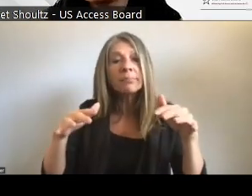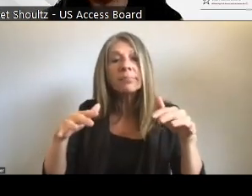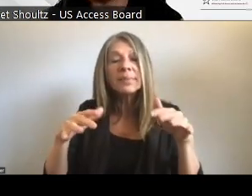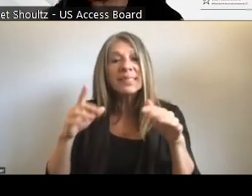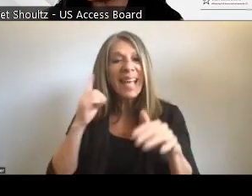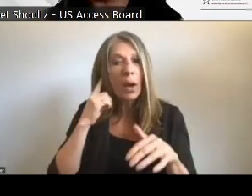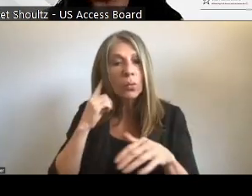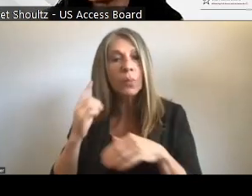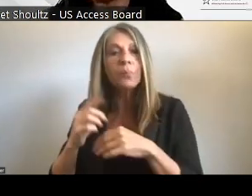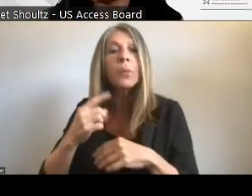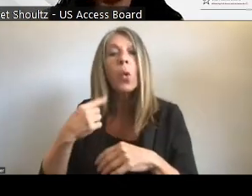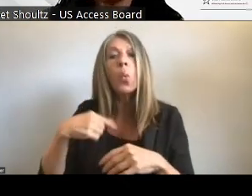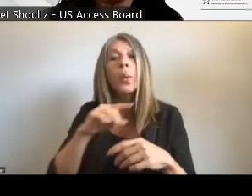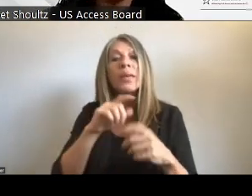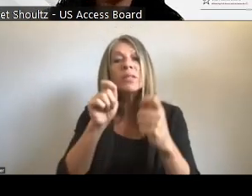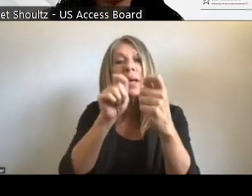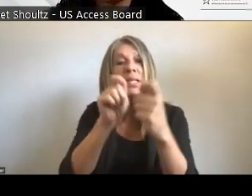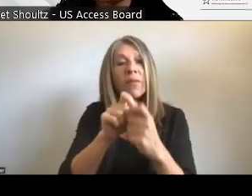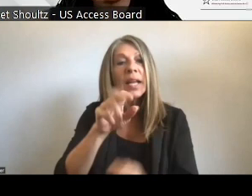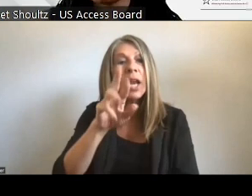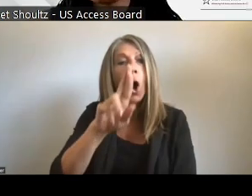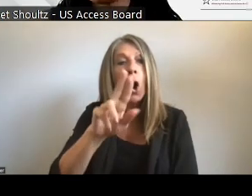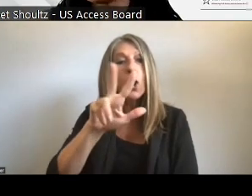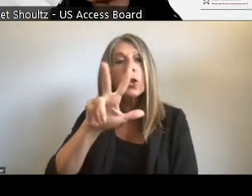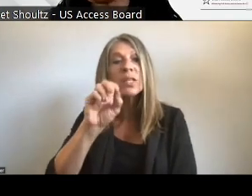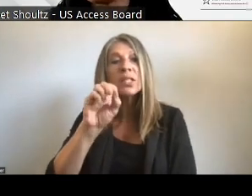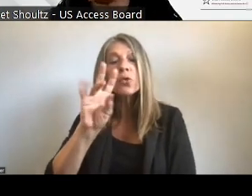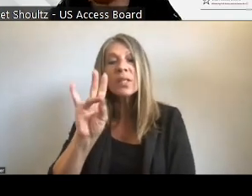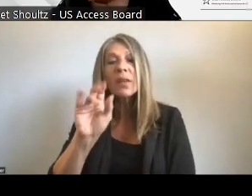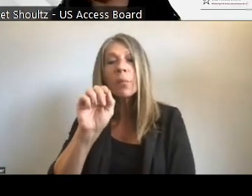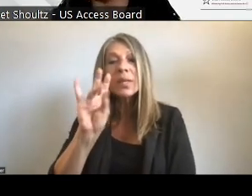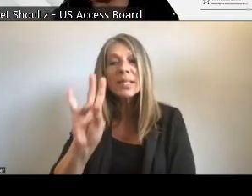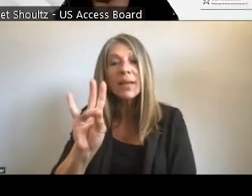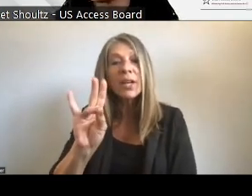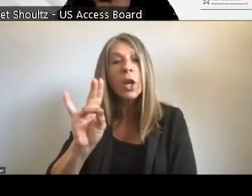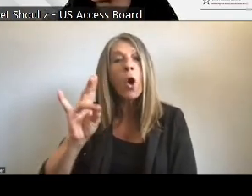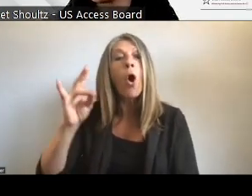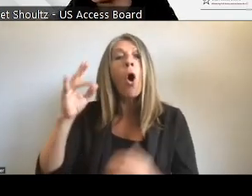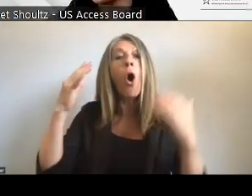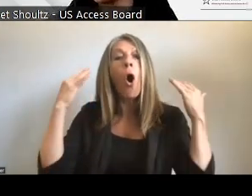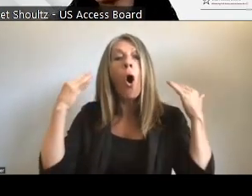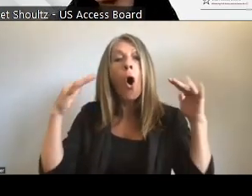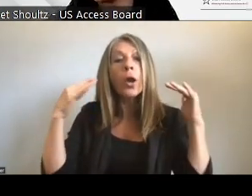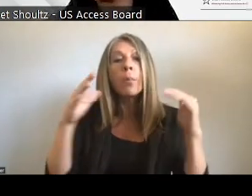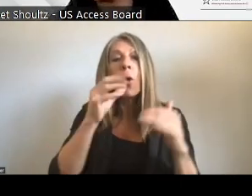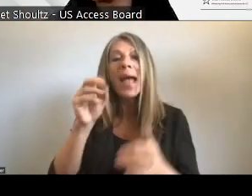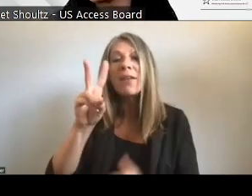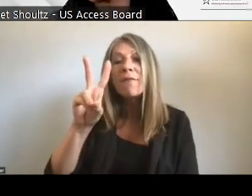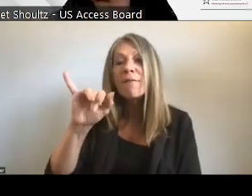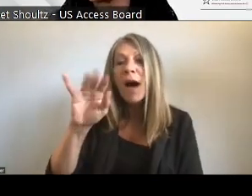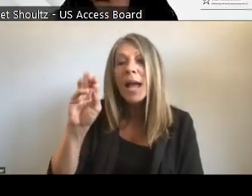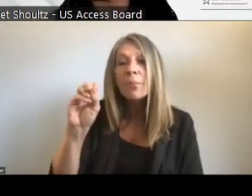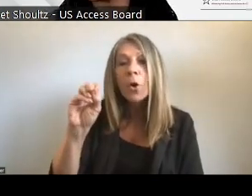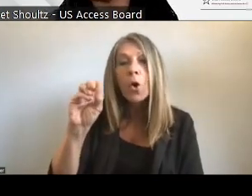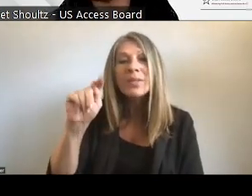And we've specified that in R307.7 Audible and Vibrotactile Indication for Pedestrian Activated